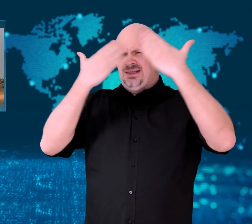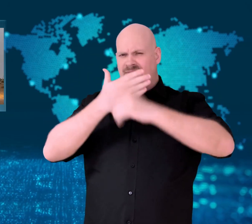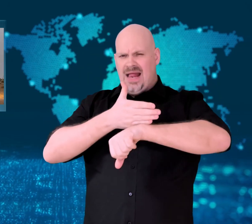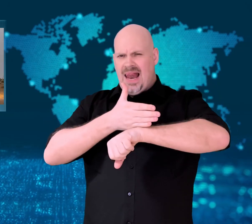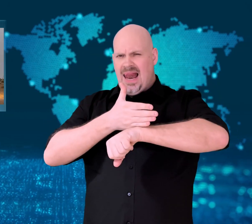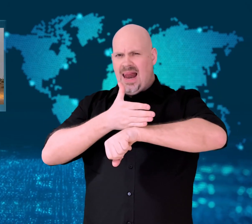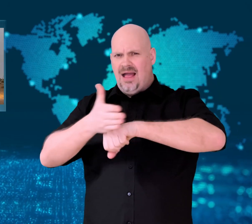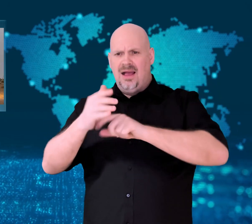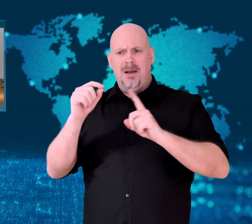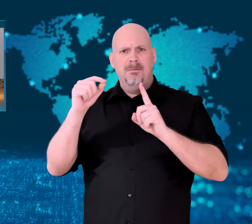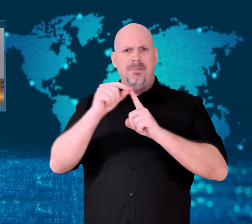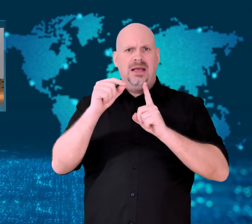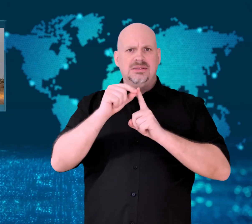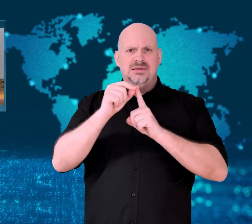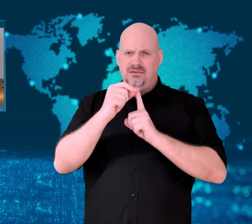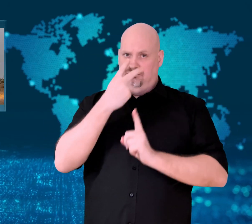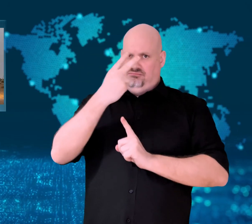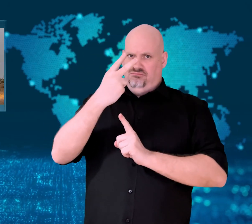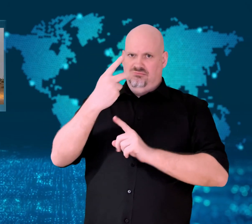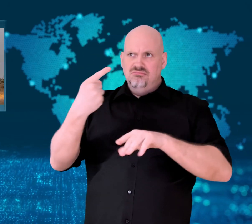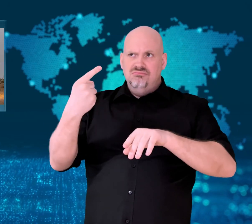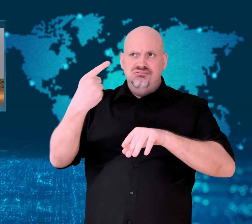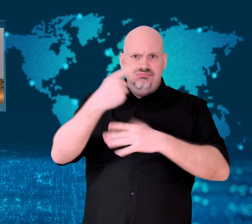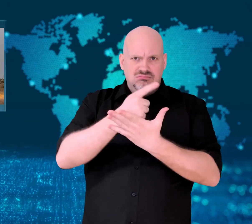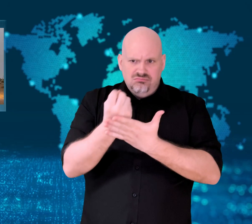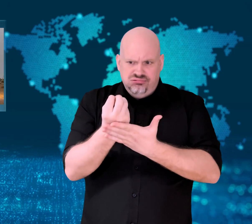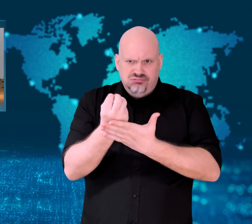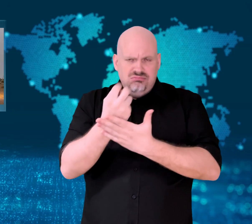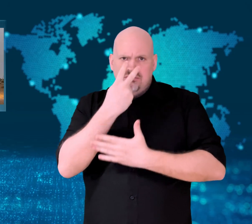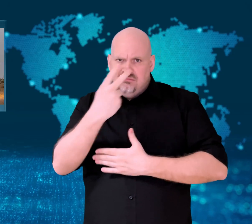as it entered Pakistani territory.